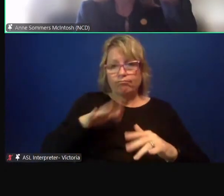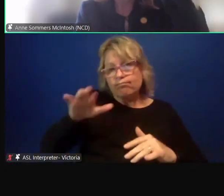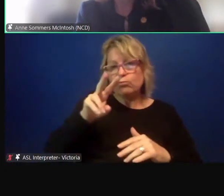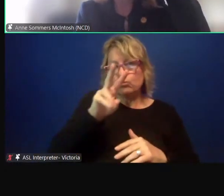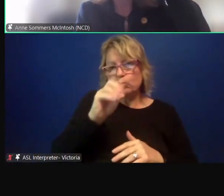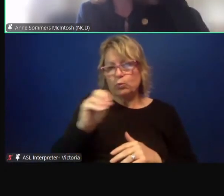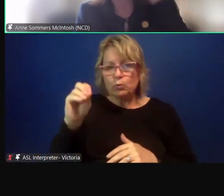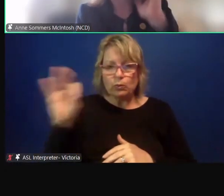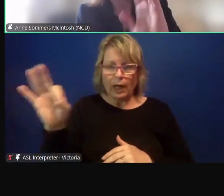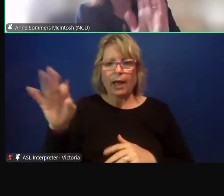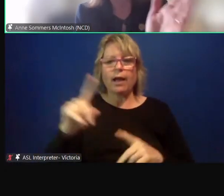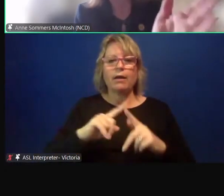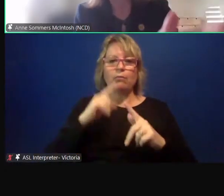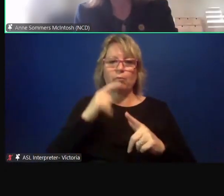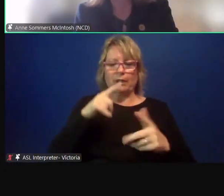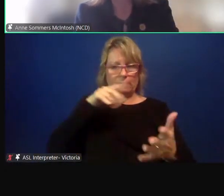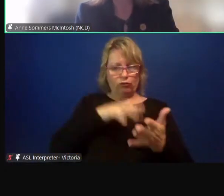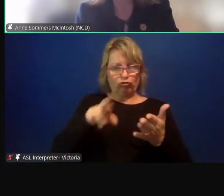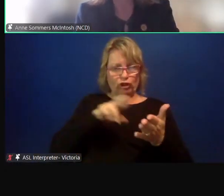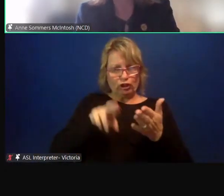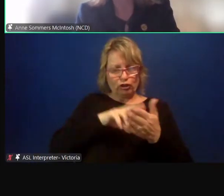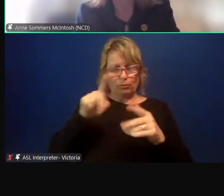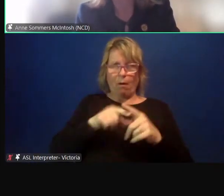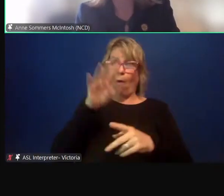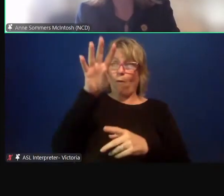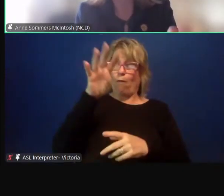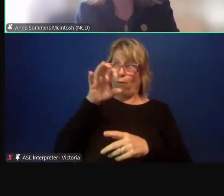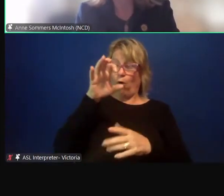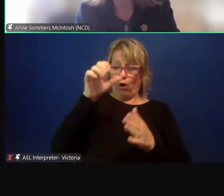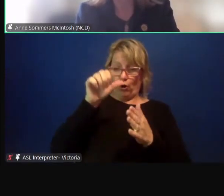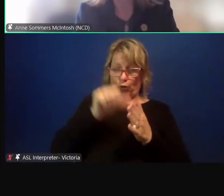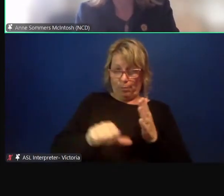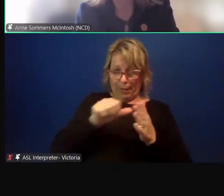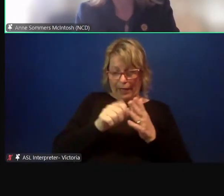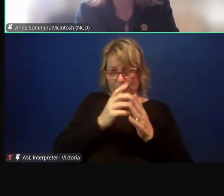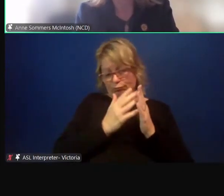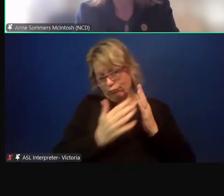a fulsome study. It was about a 400-page tome about the current health status of people with